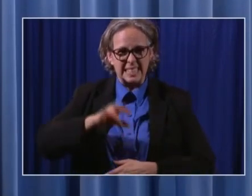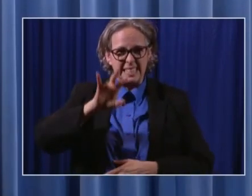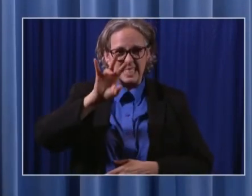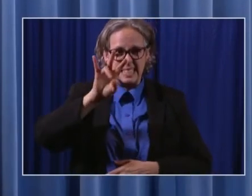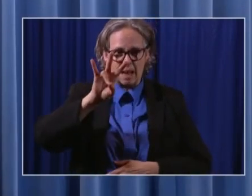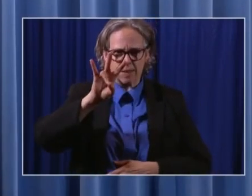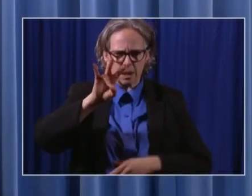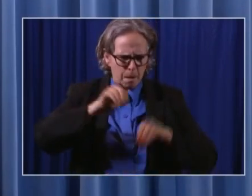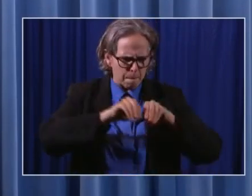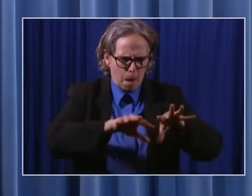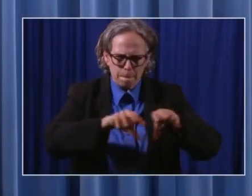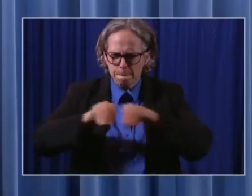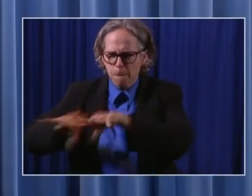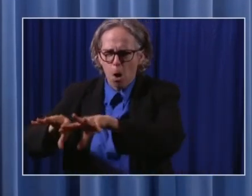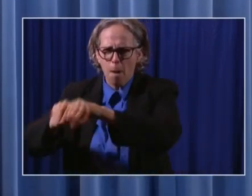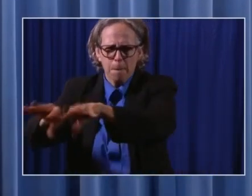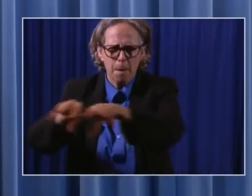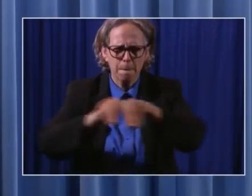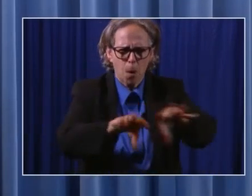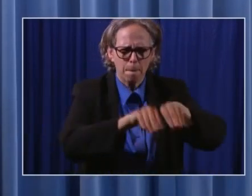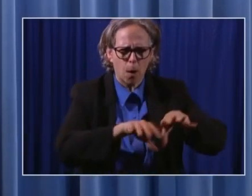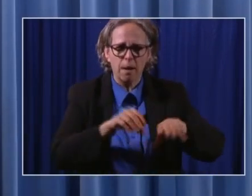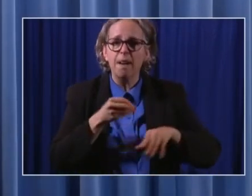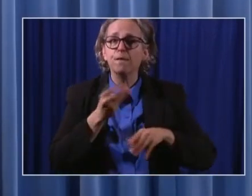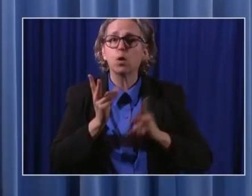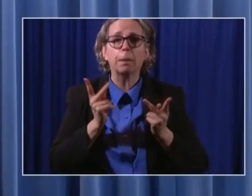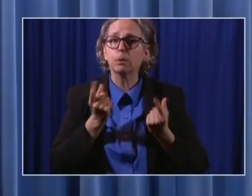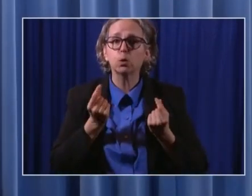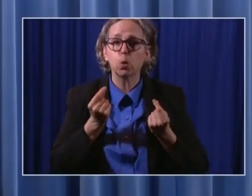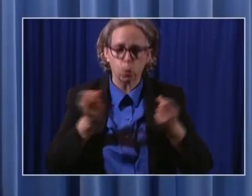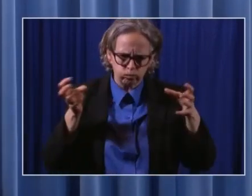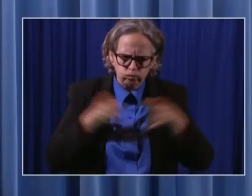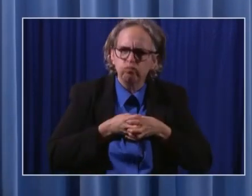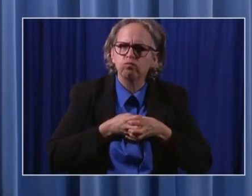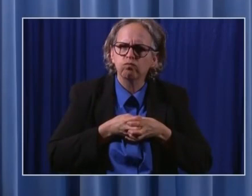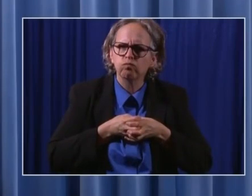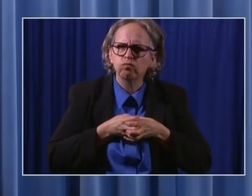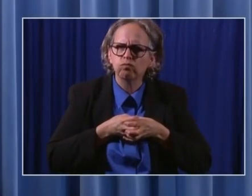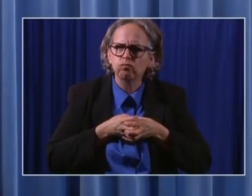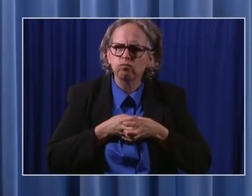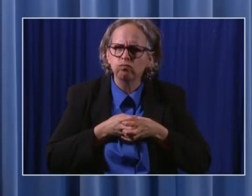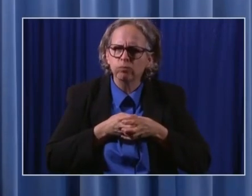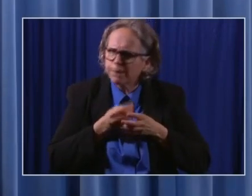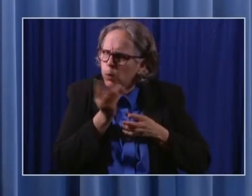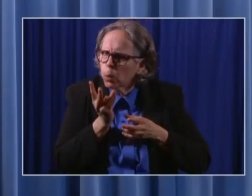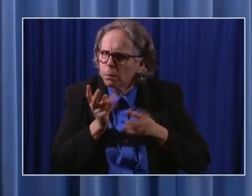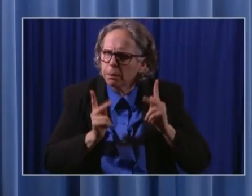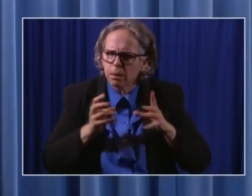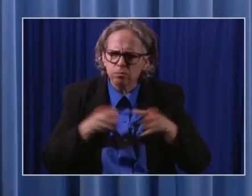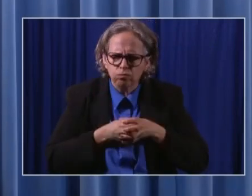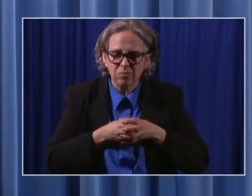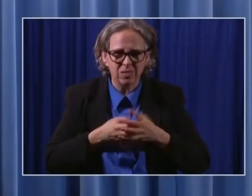THE SPREAD OF THE VIRUS. LET ME MENTION A FEW OTHER THINGS WE HAVE LEARNED IN THE LAST SEVERAL DAYS. WHEN CODY TOLD US THAT THEY HAD SEVEN OUTBREAKS, BUT THEY ALL